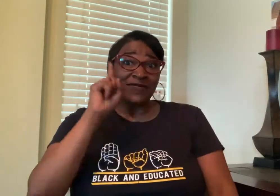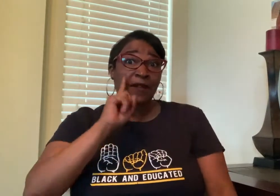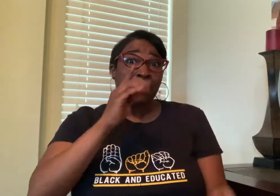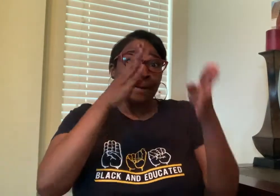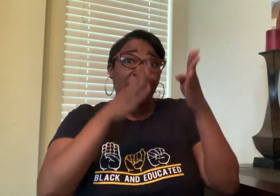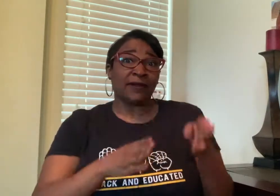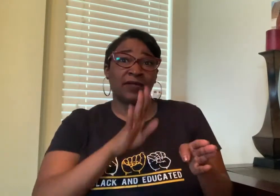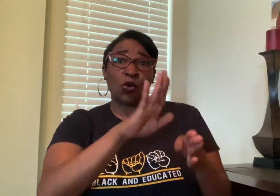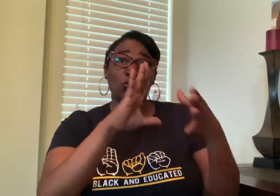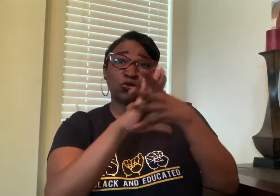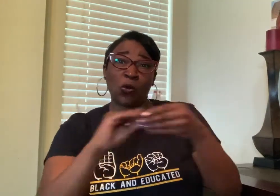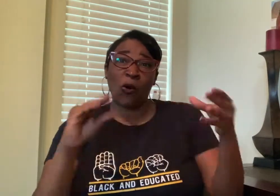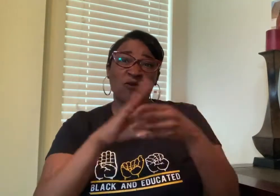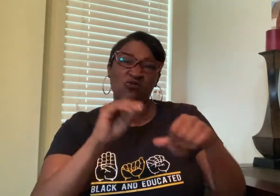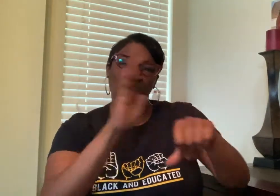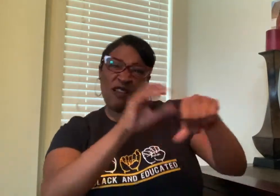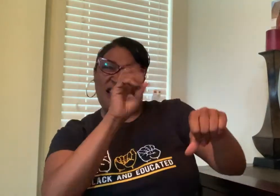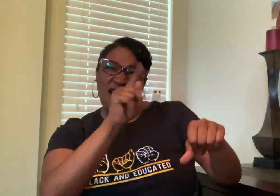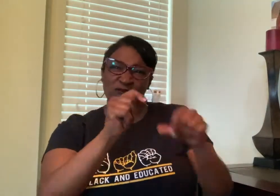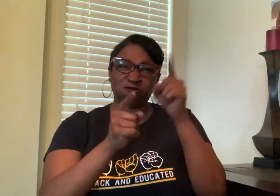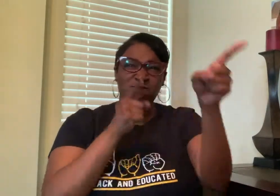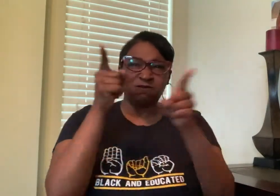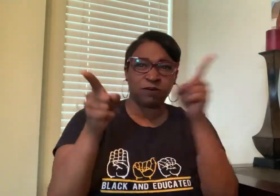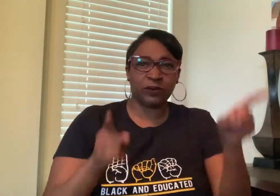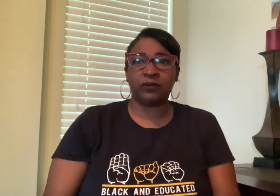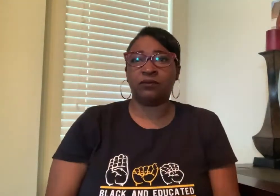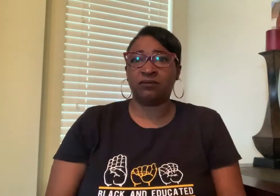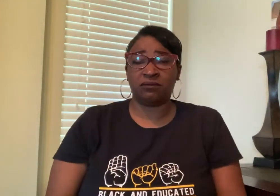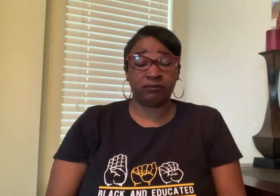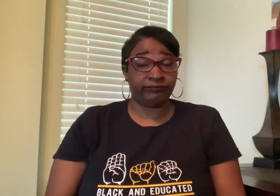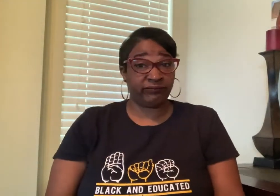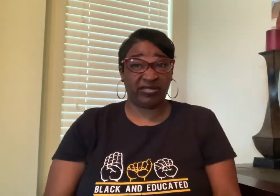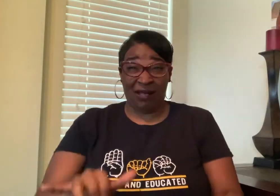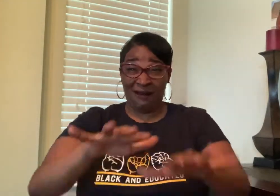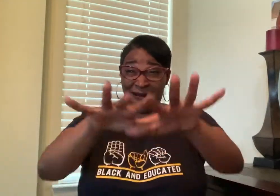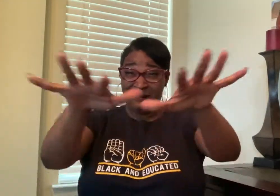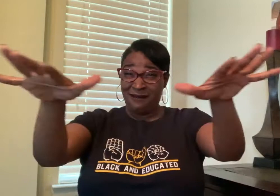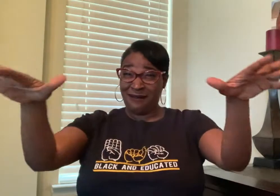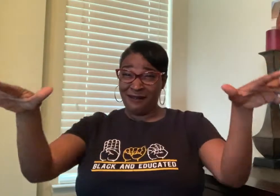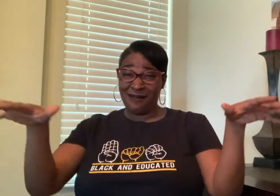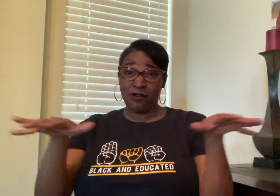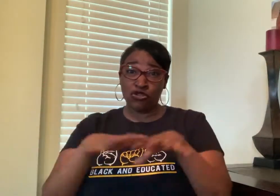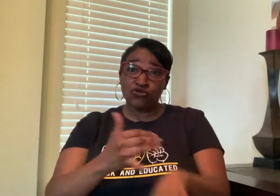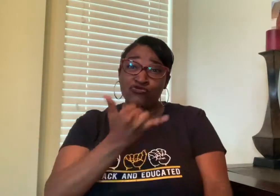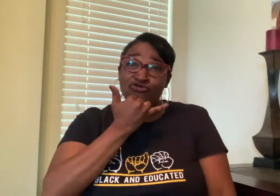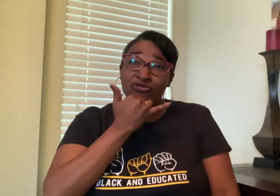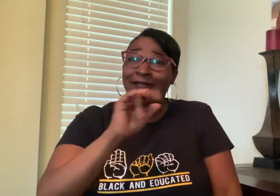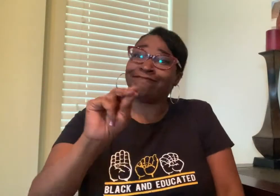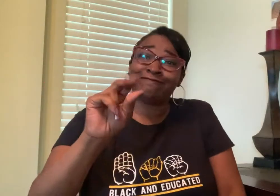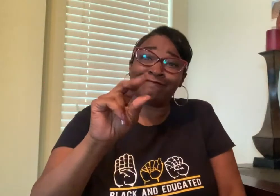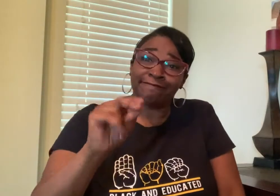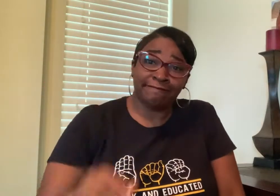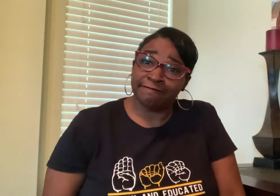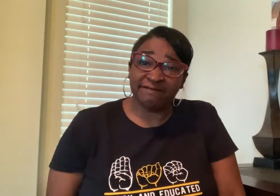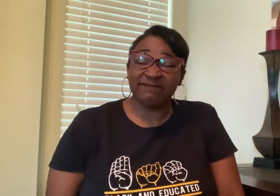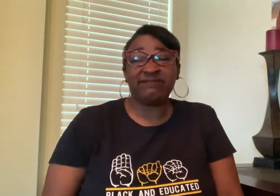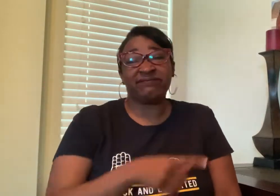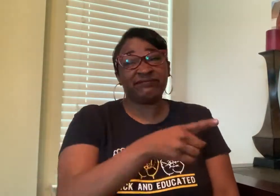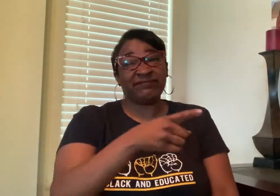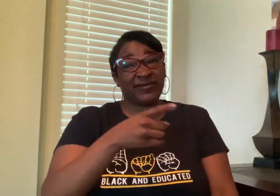Deaf people are telling their stories and calling out others…. this is not wrong.